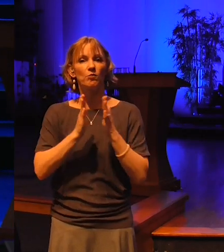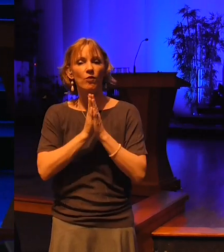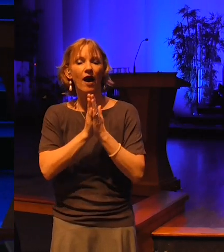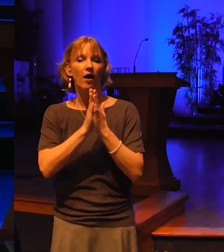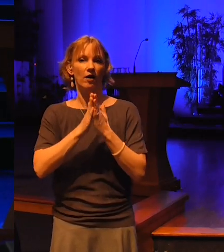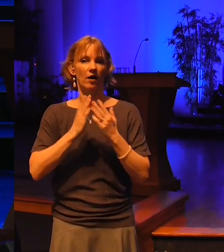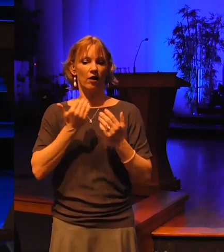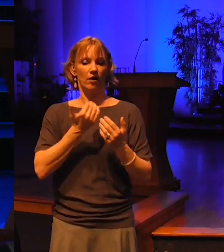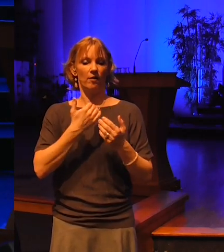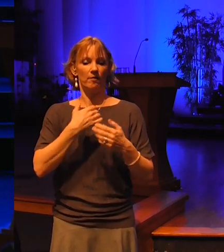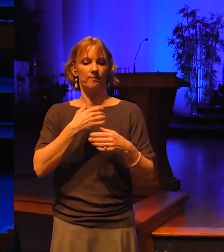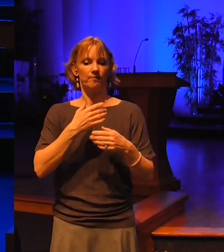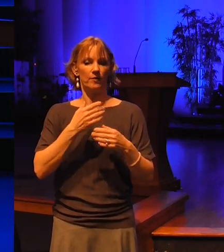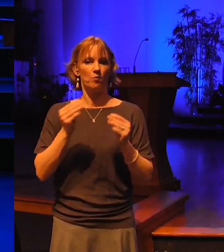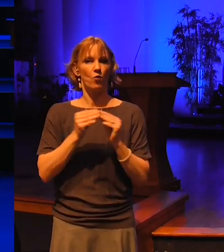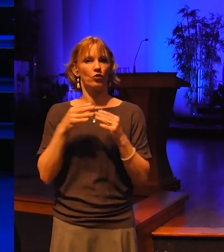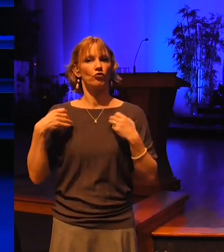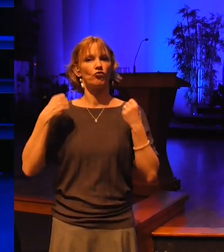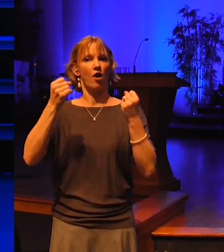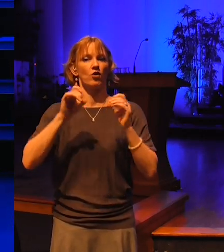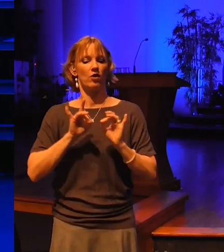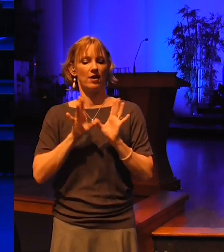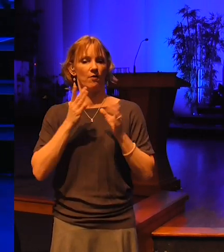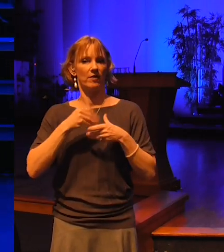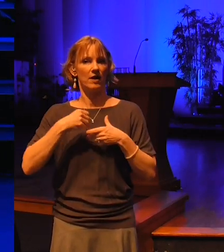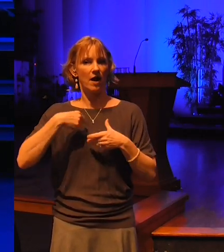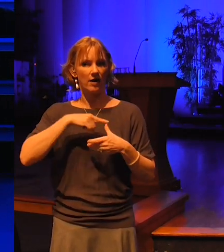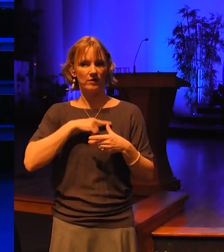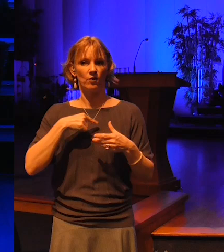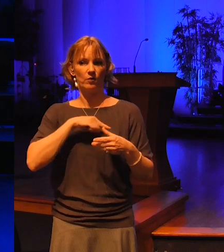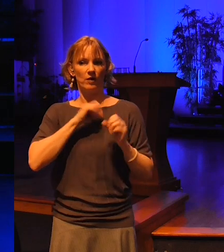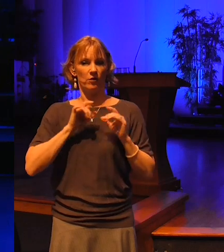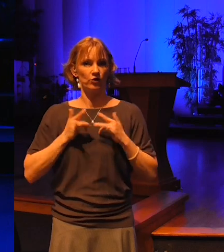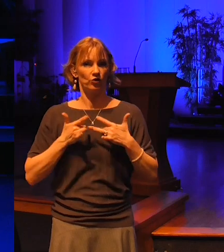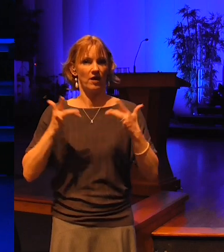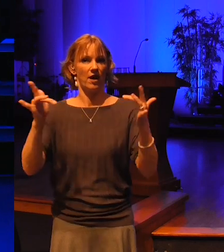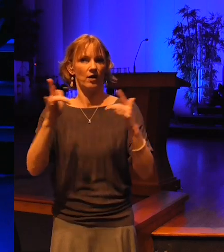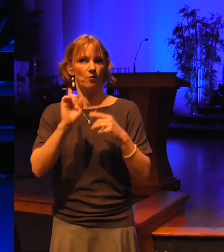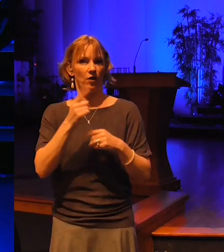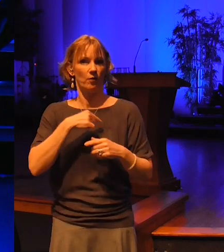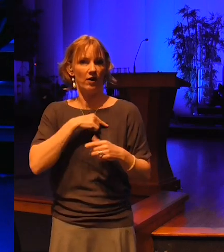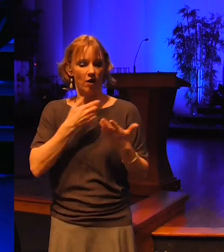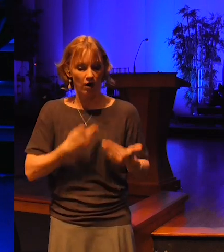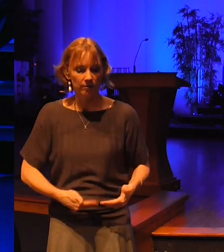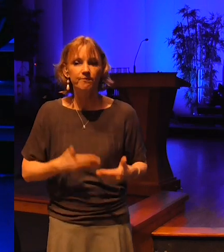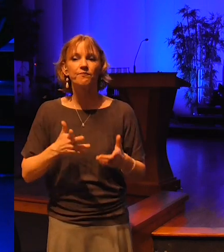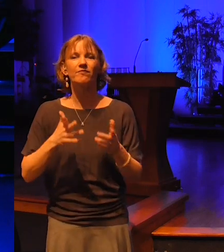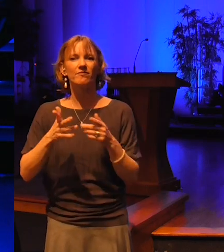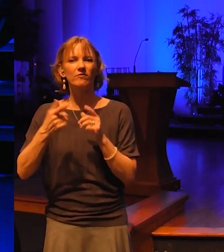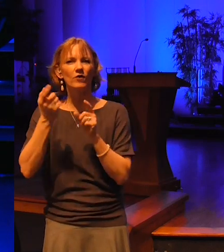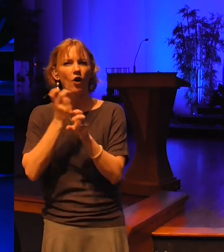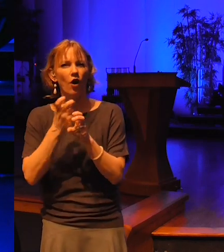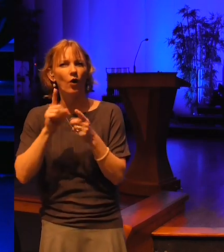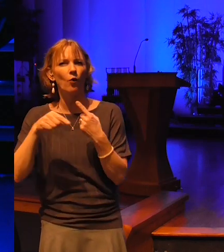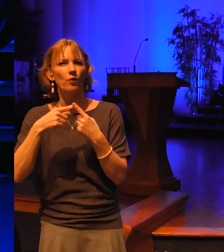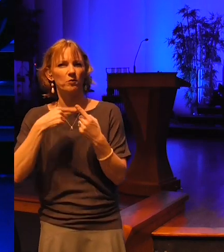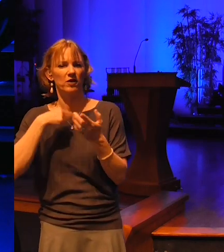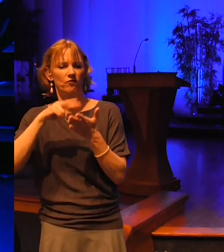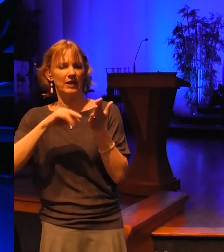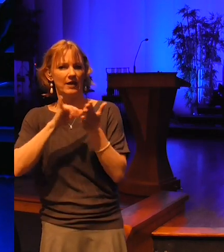be it wherever it is it's a trickier idea when we read this as a statement about resilience when we